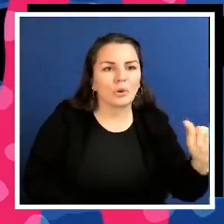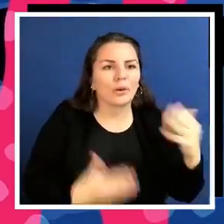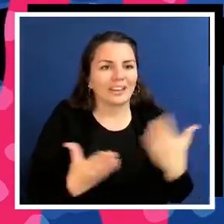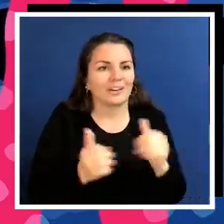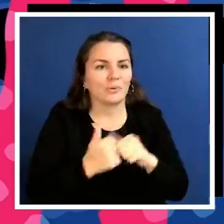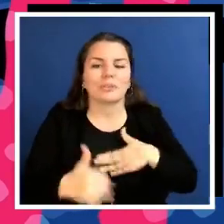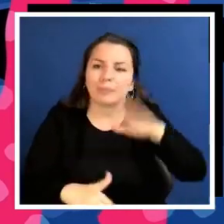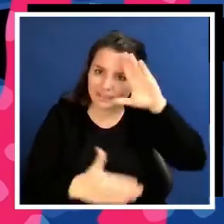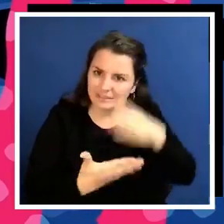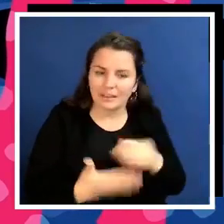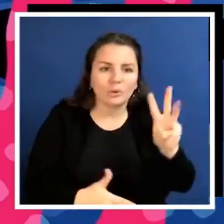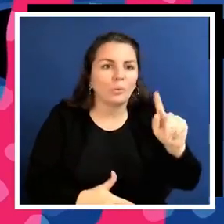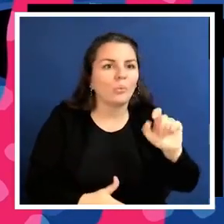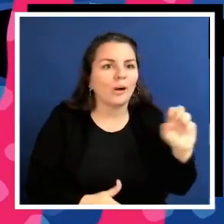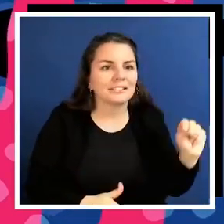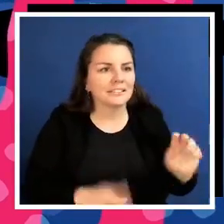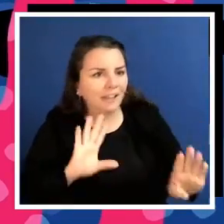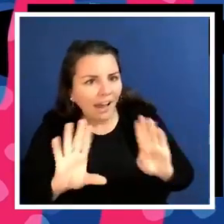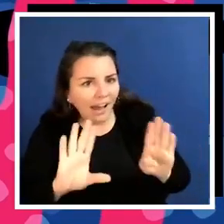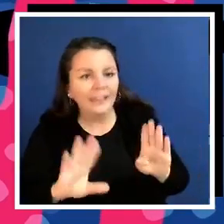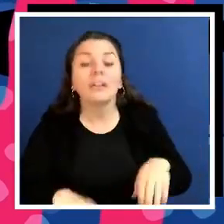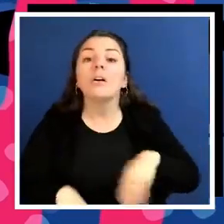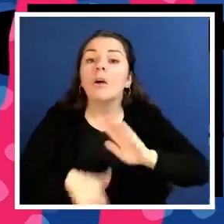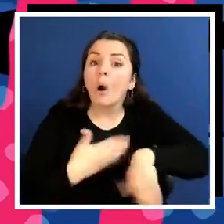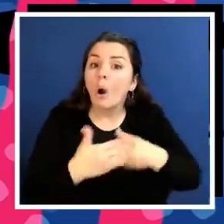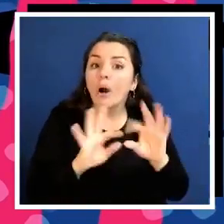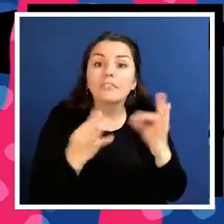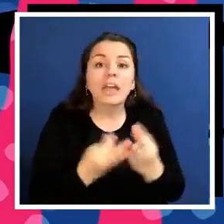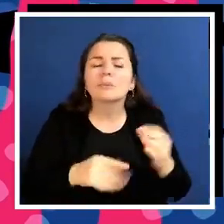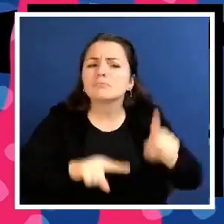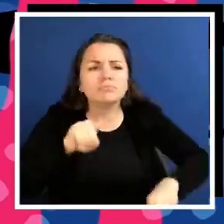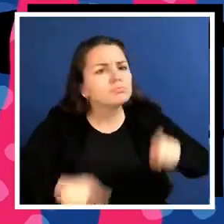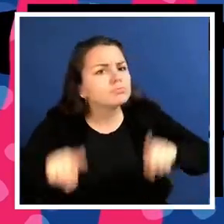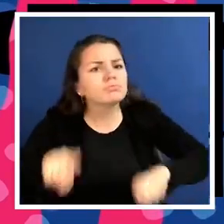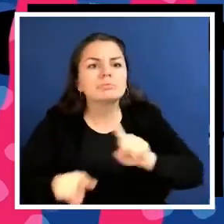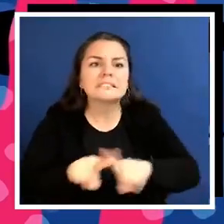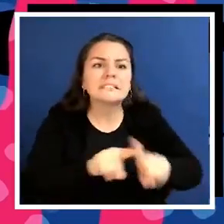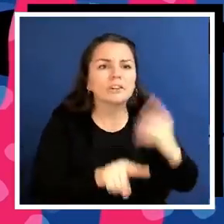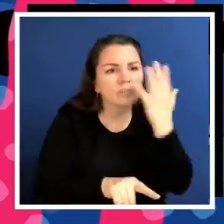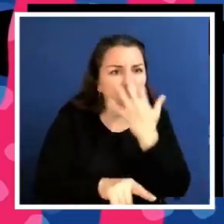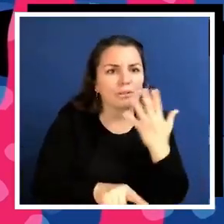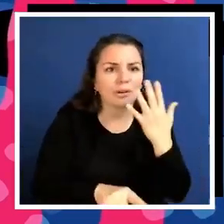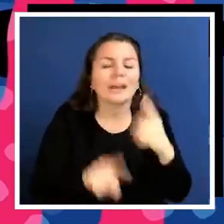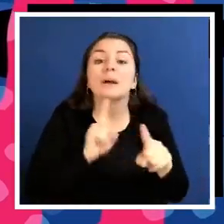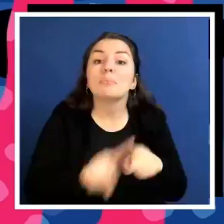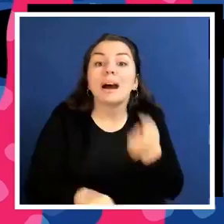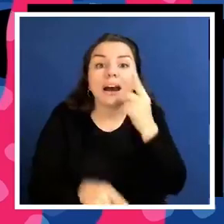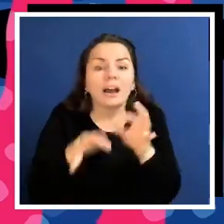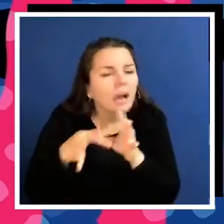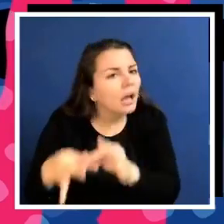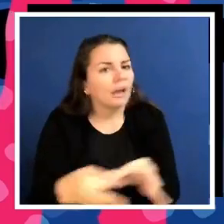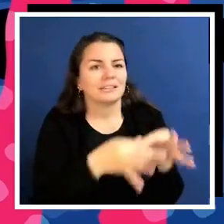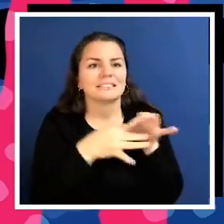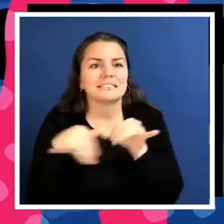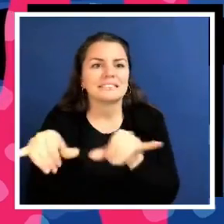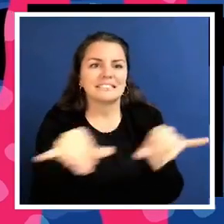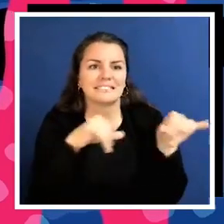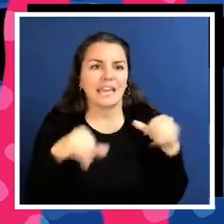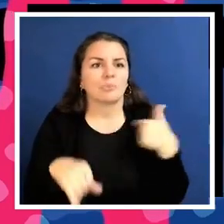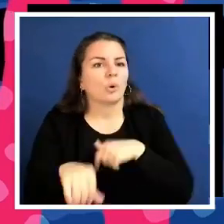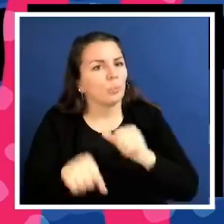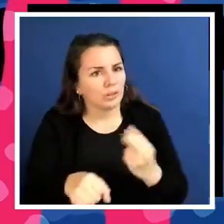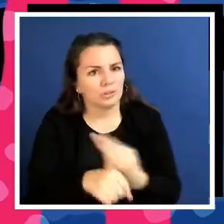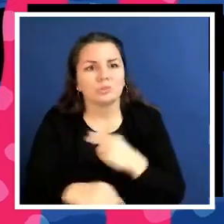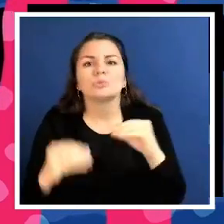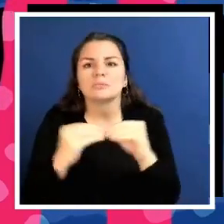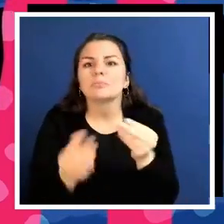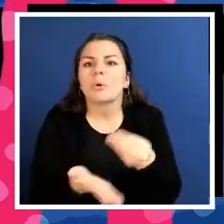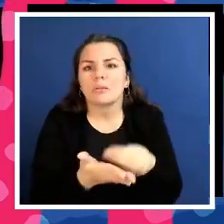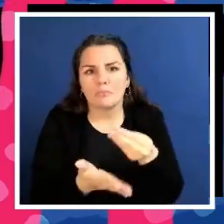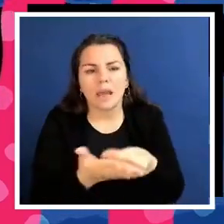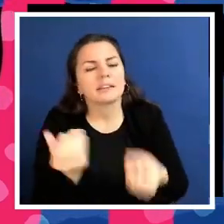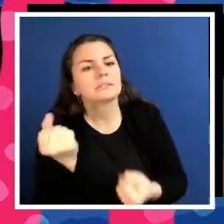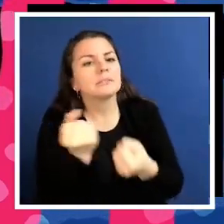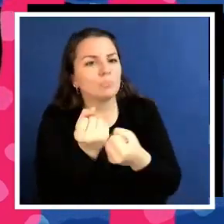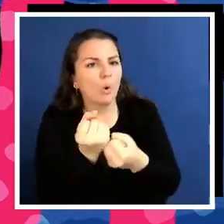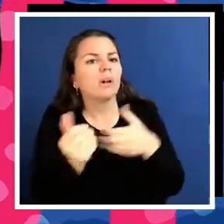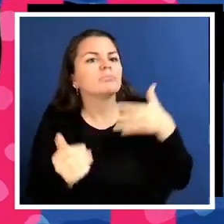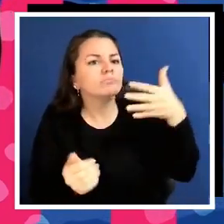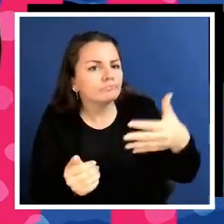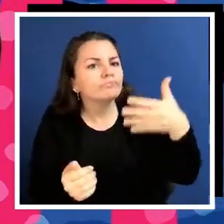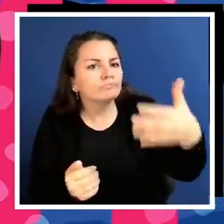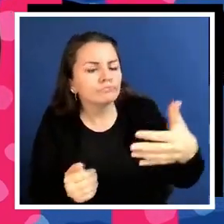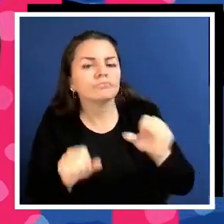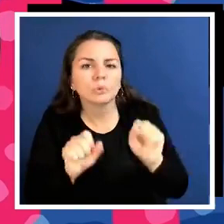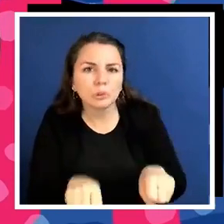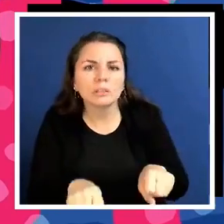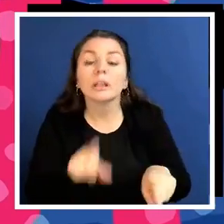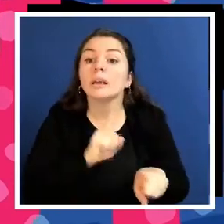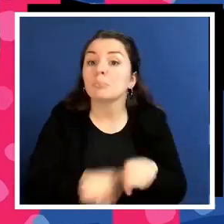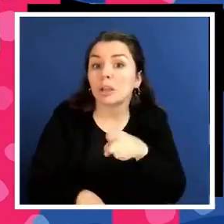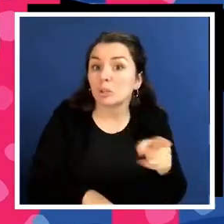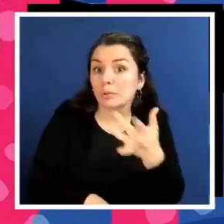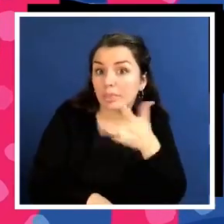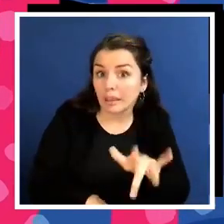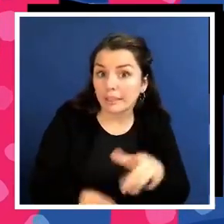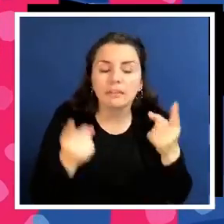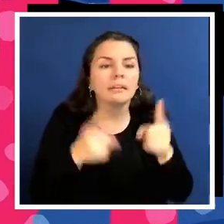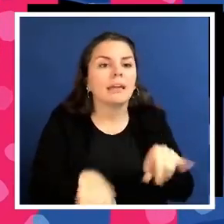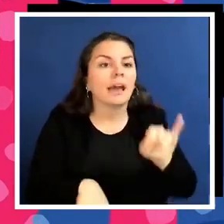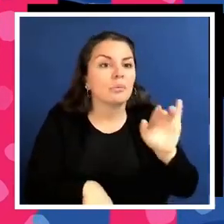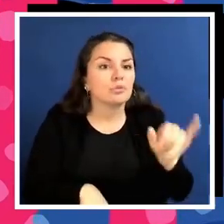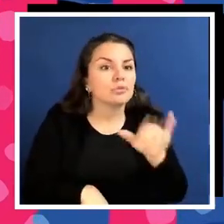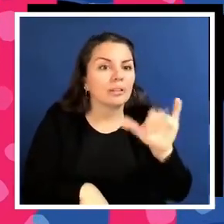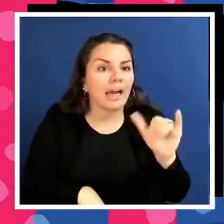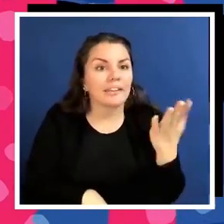LET'S GET TO WORK!